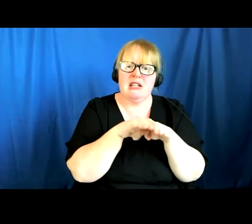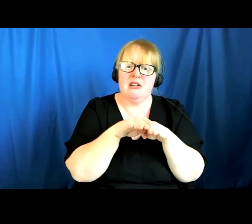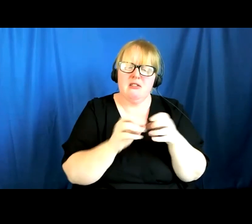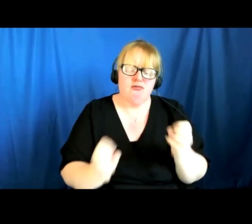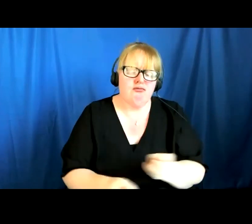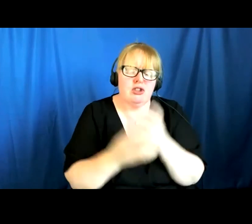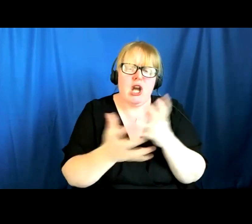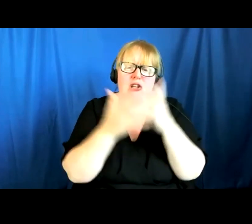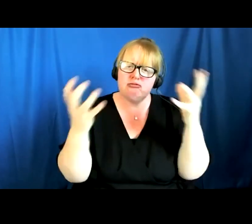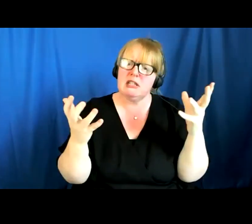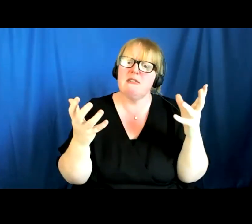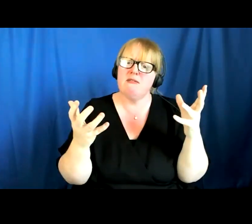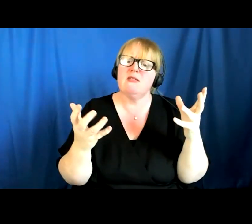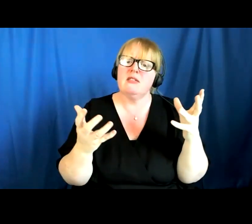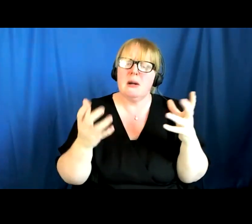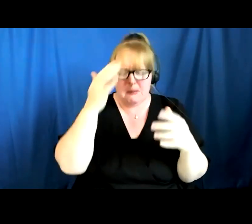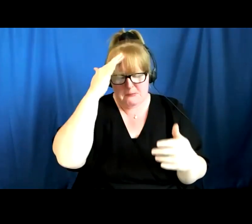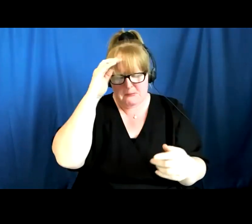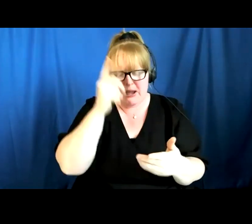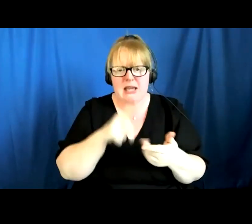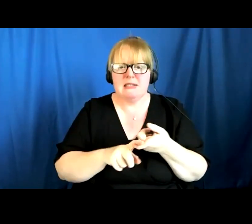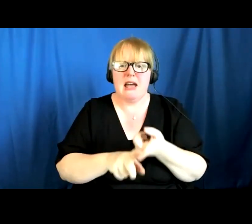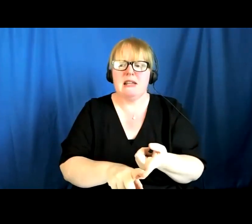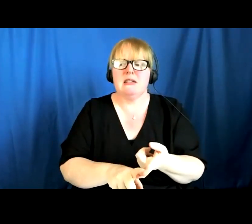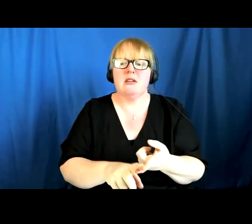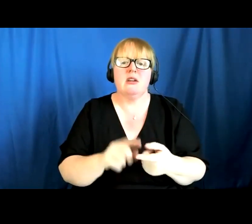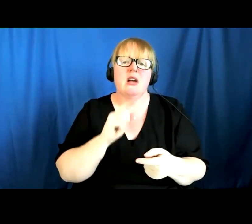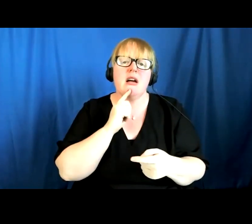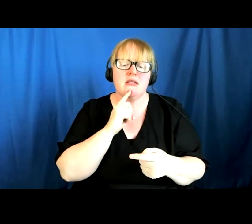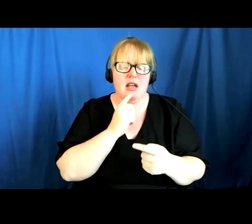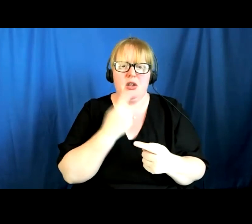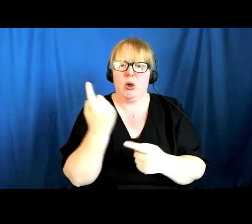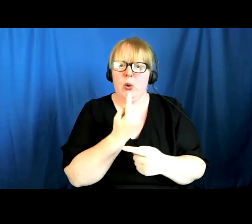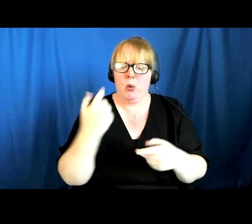We will be announcing the line-up of speakers of speakers in the coming weeks via social media,